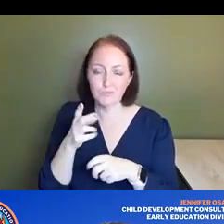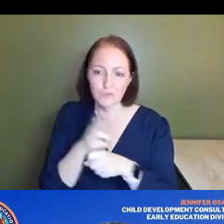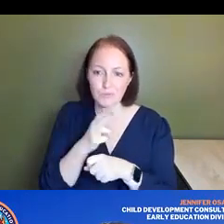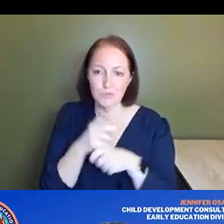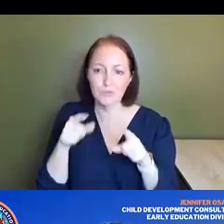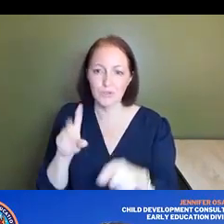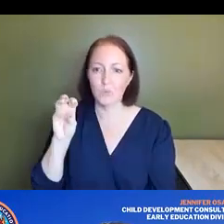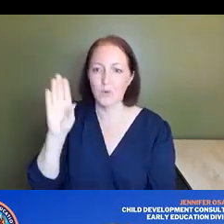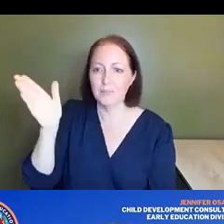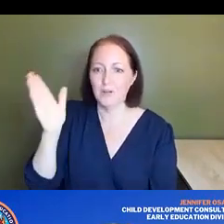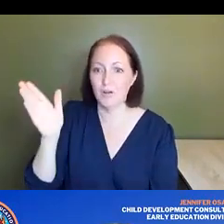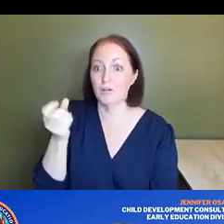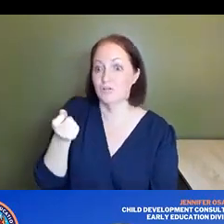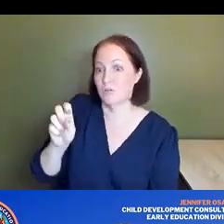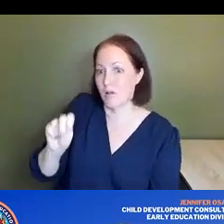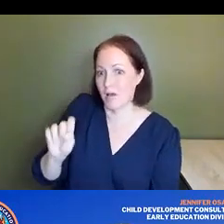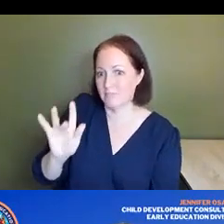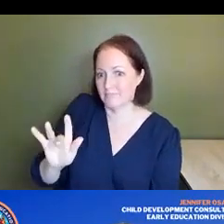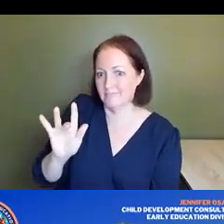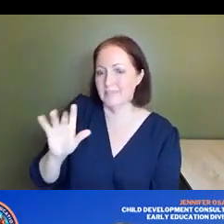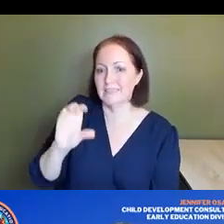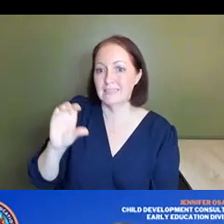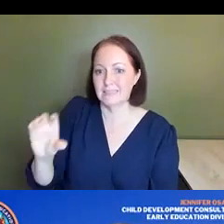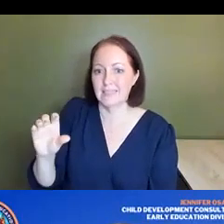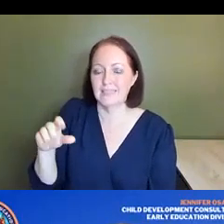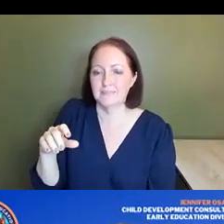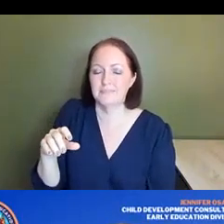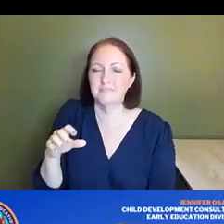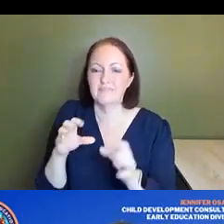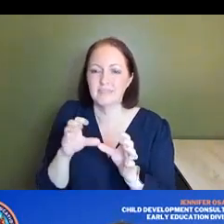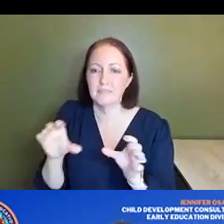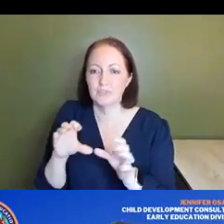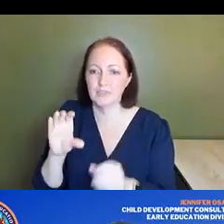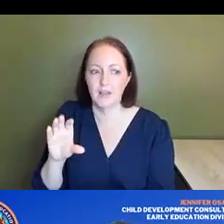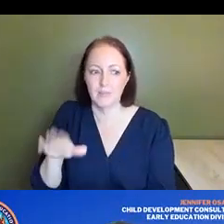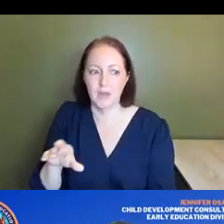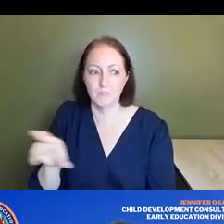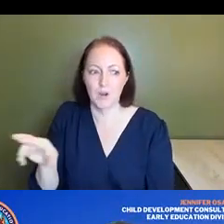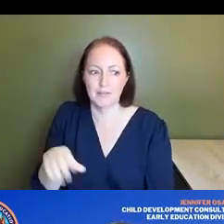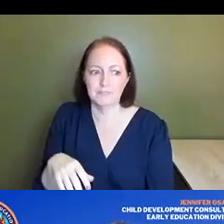To turn it on you can click the CC button on the bottom right of your screen. Our team